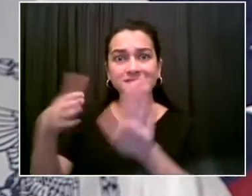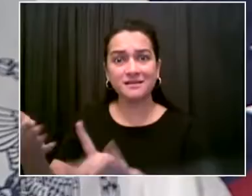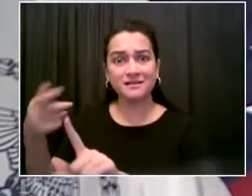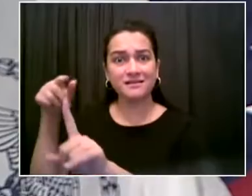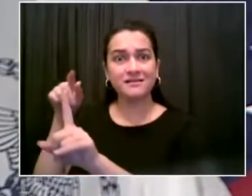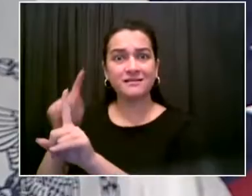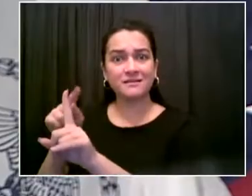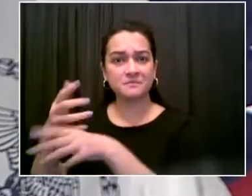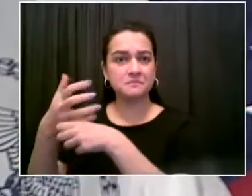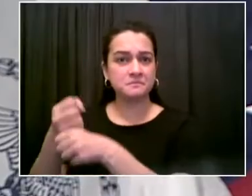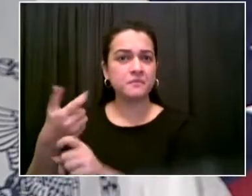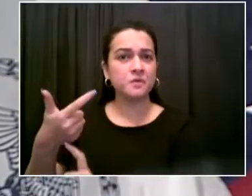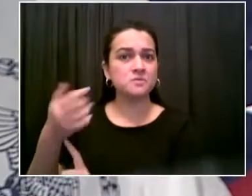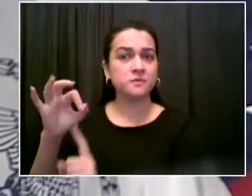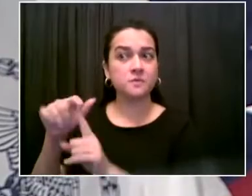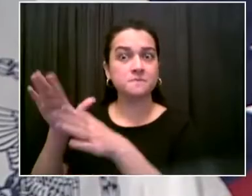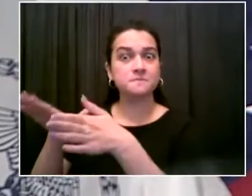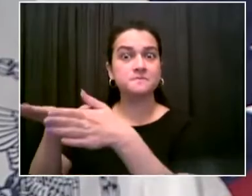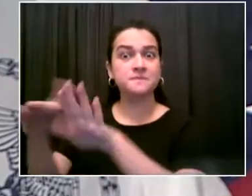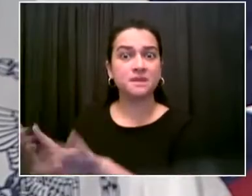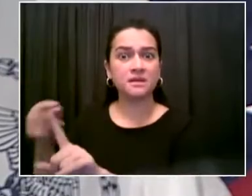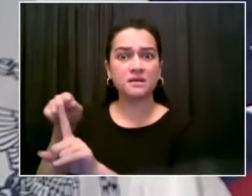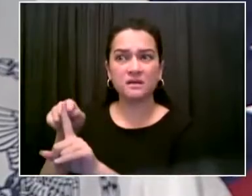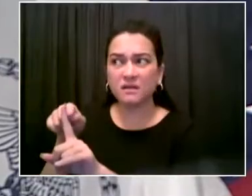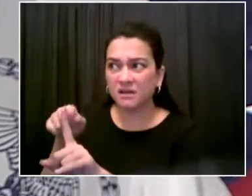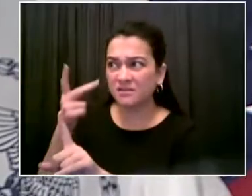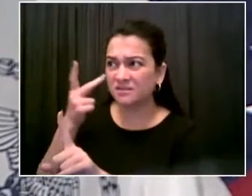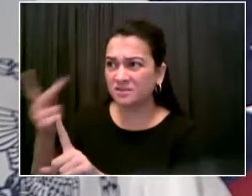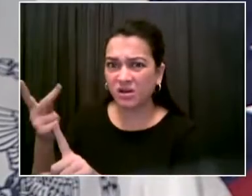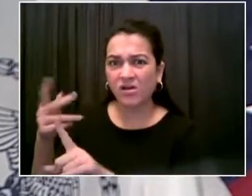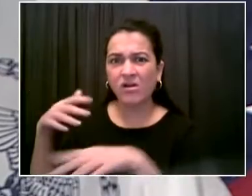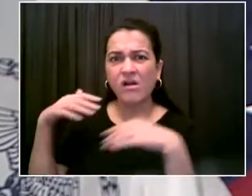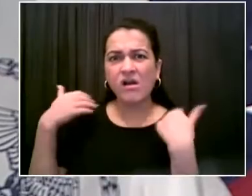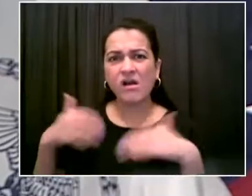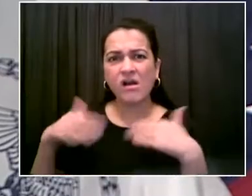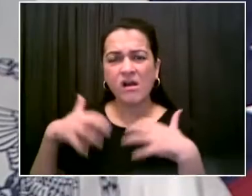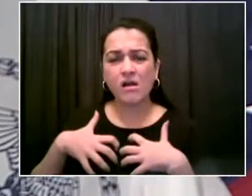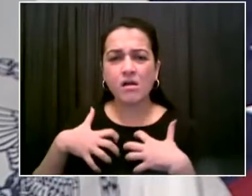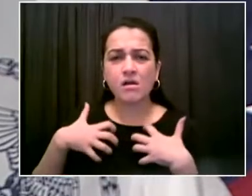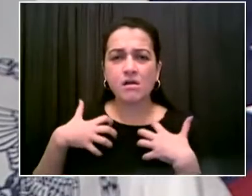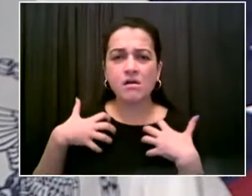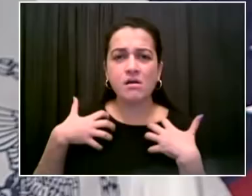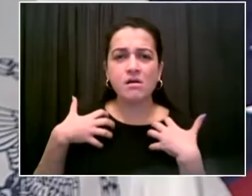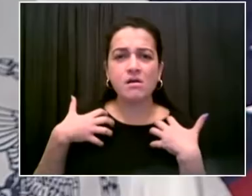LIKE BEING LAID BARE. WE ALWAYS TELL